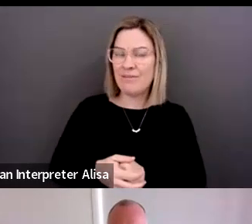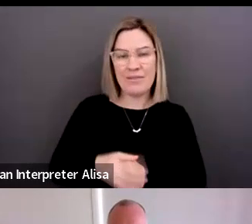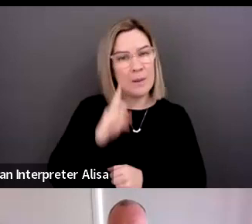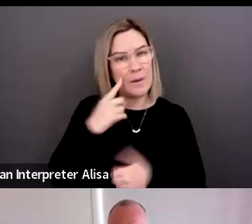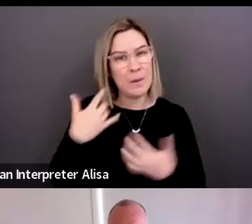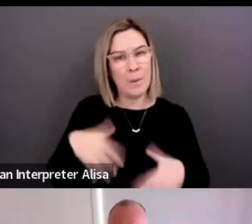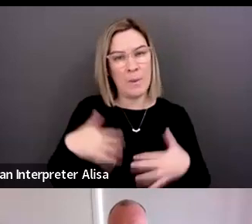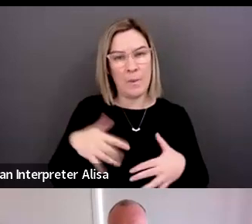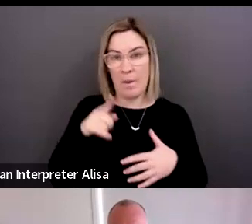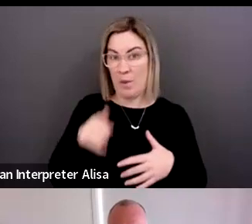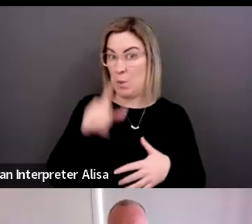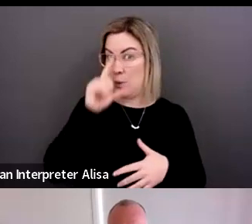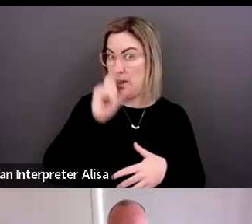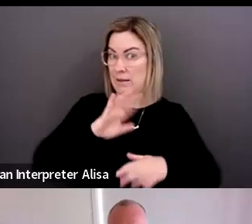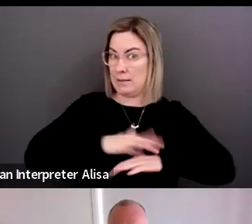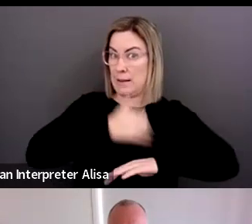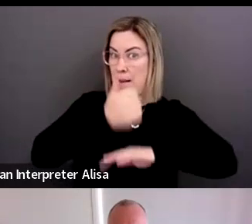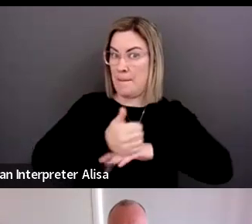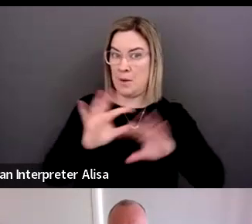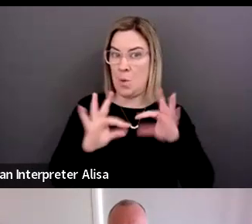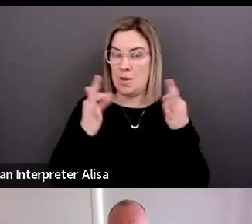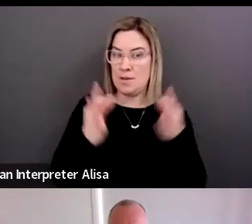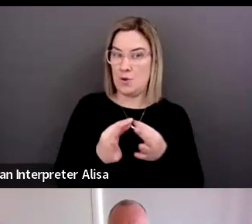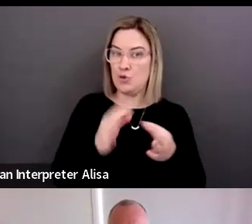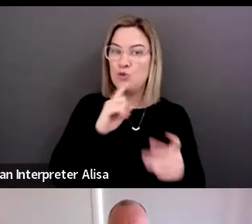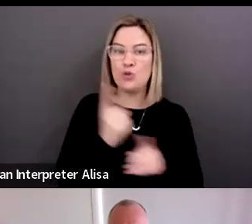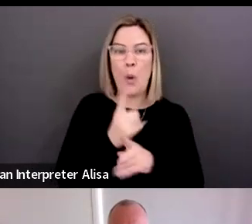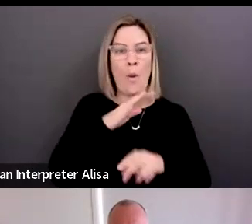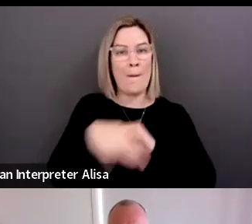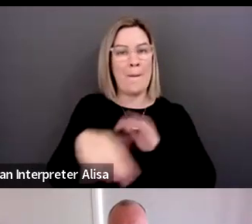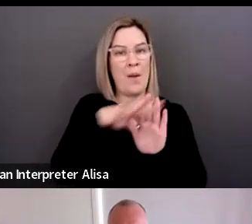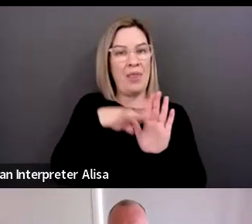in the questions as well the question of duty of care to staff. And I think